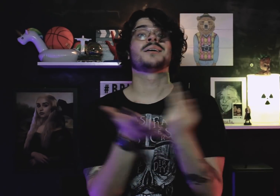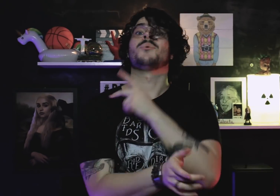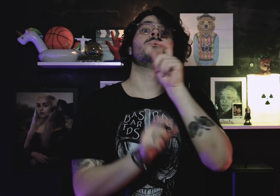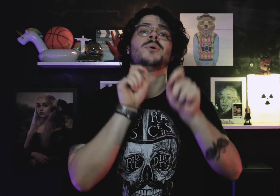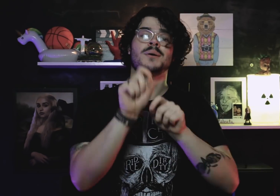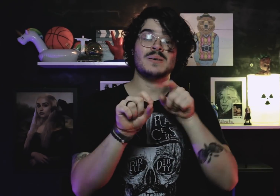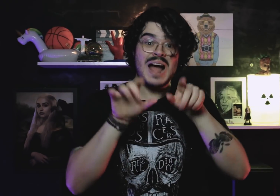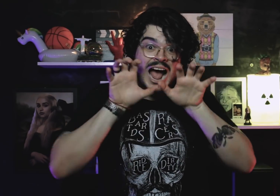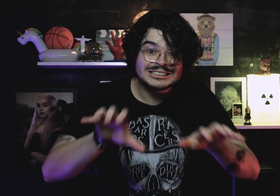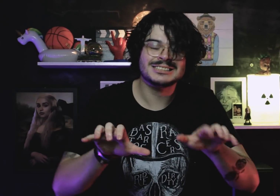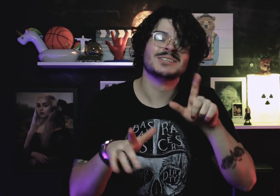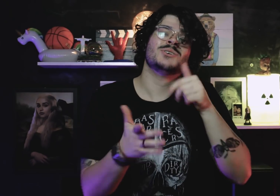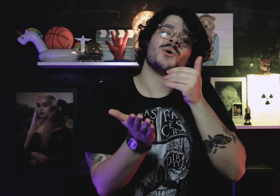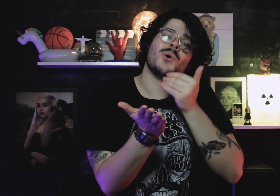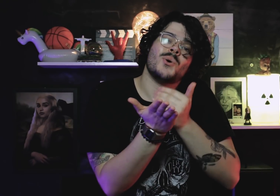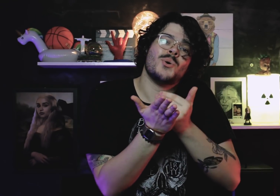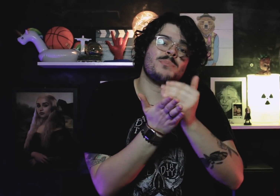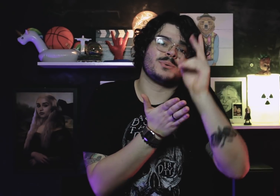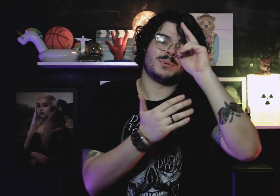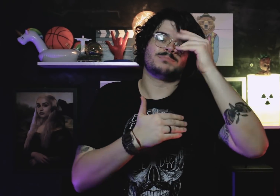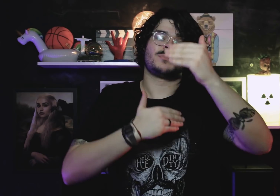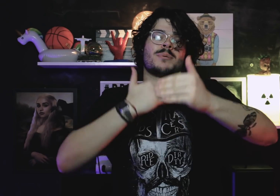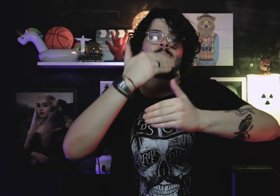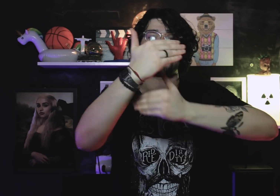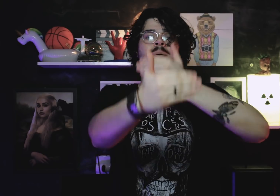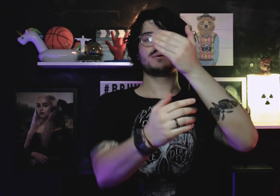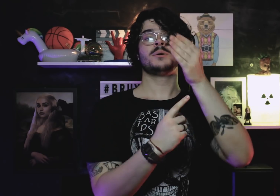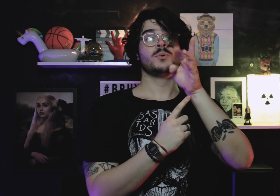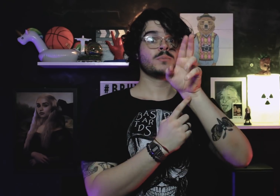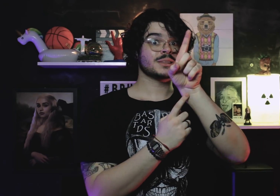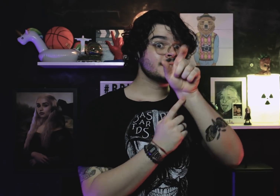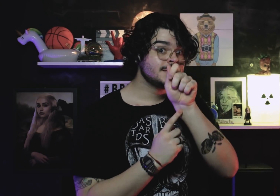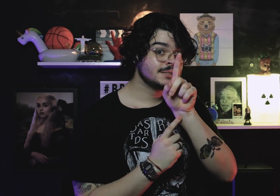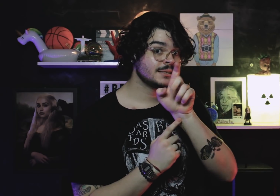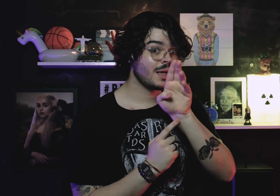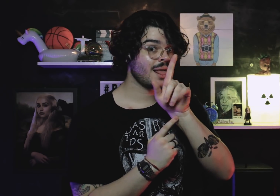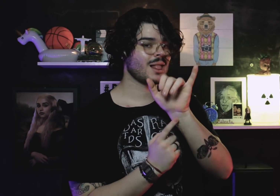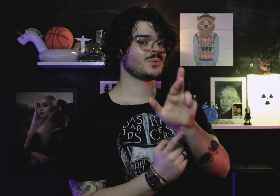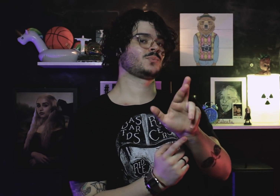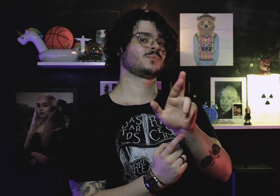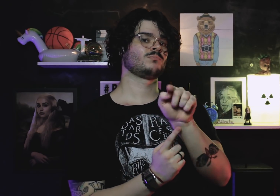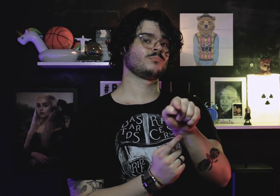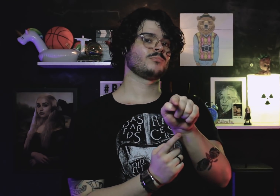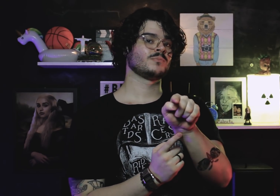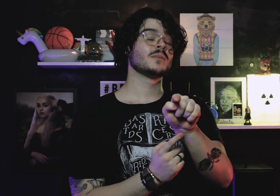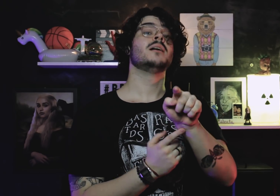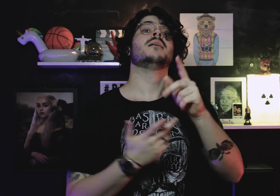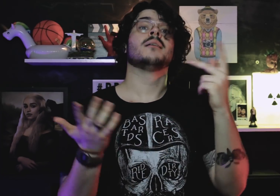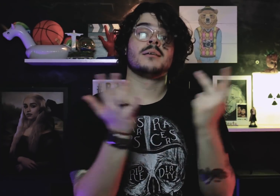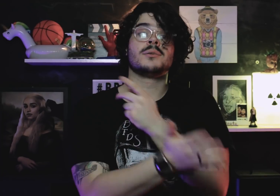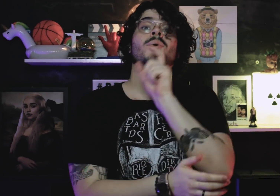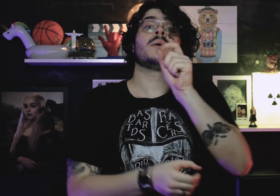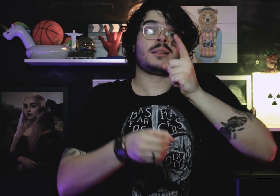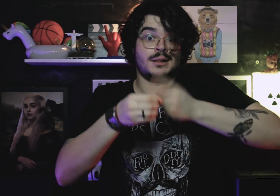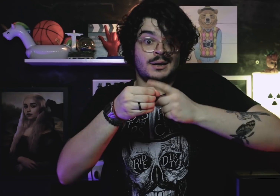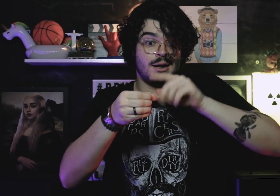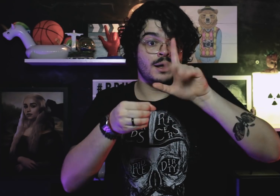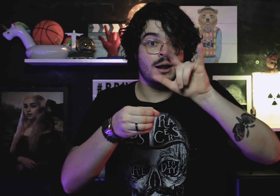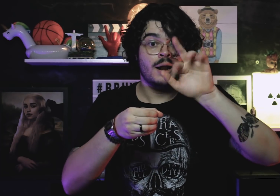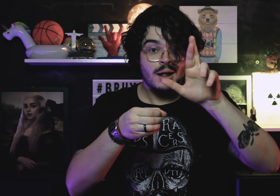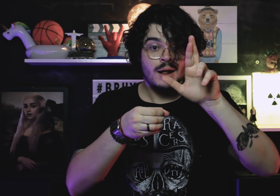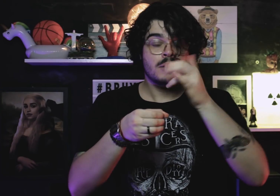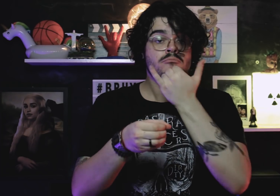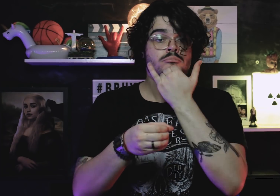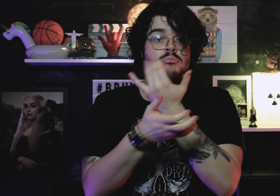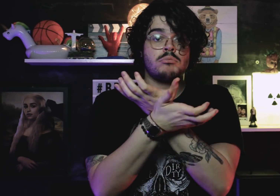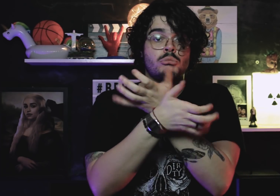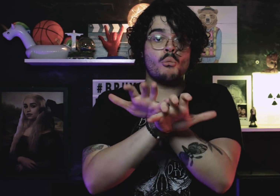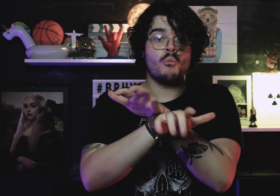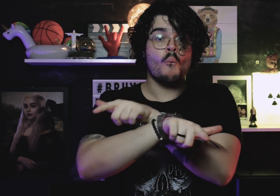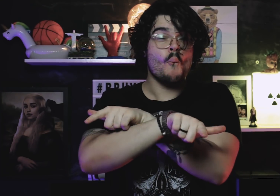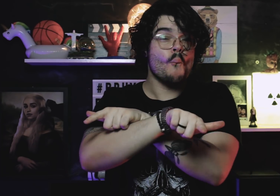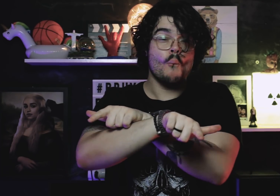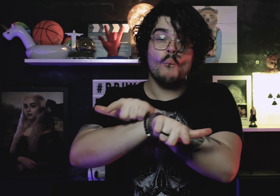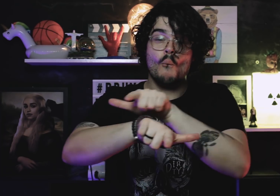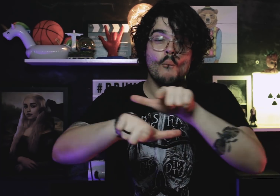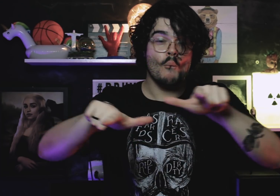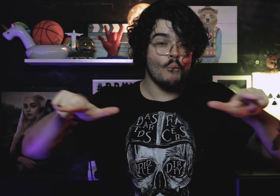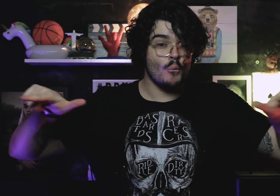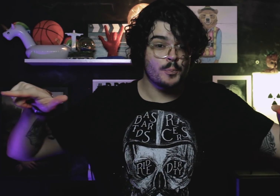Thus began the story of the Blair Witch which resulted in a completely deserted village!